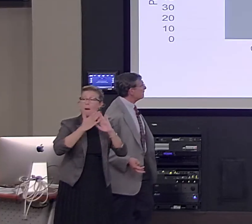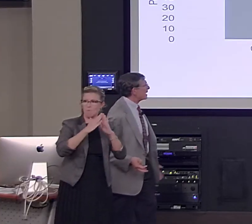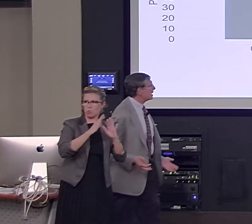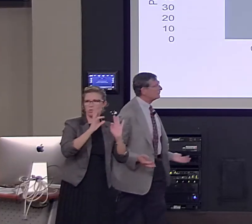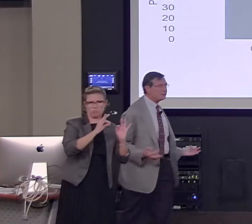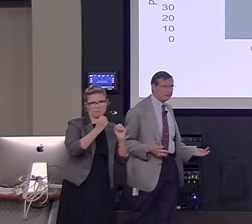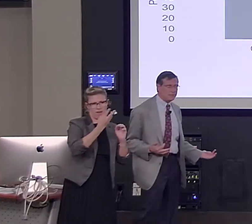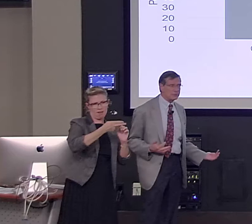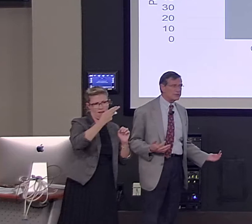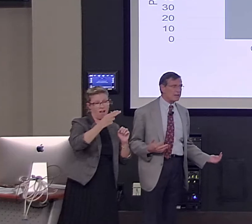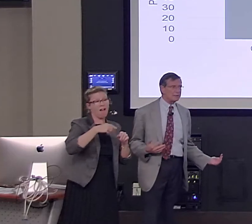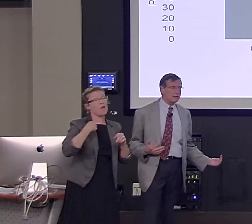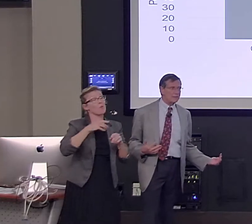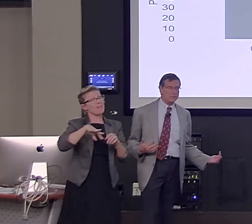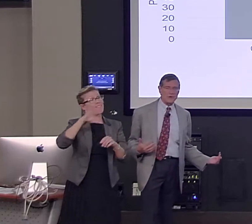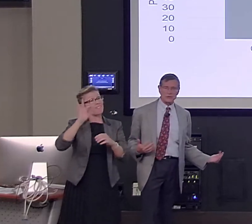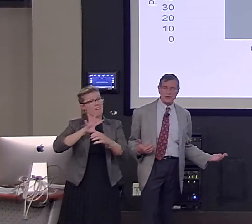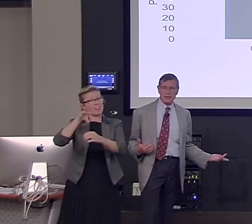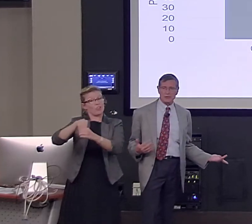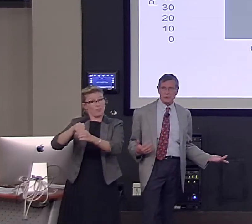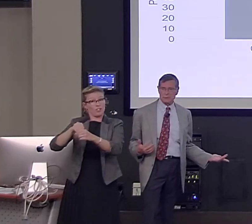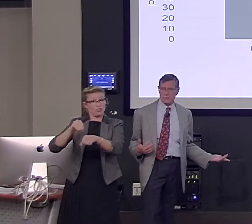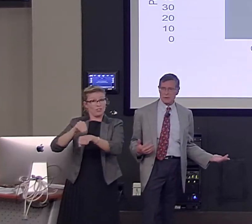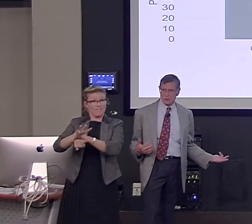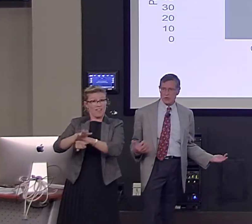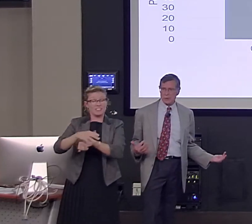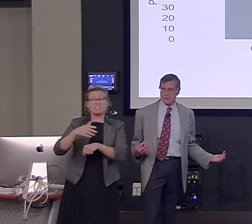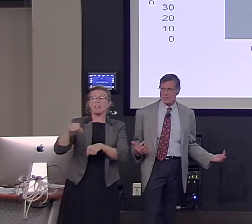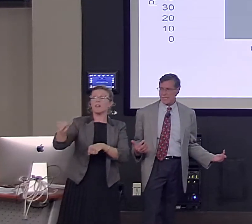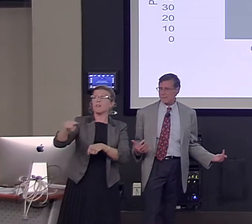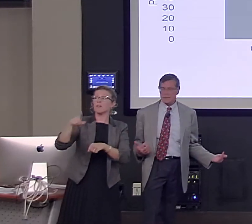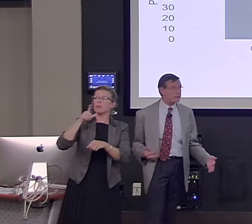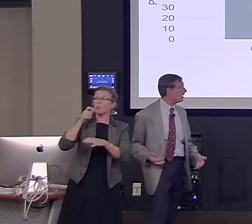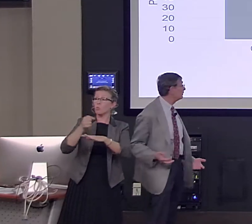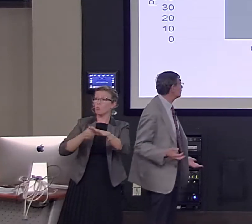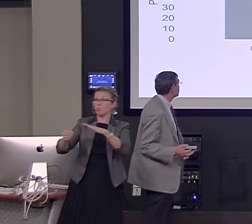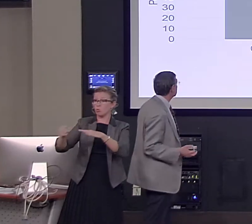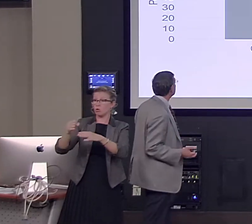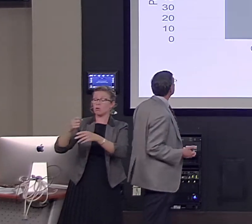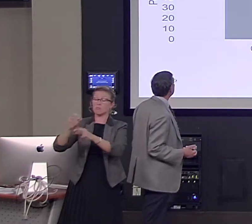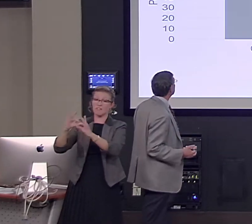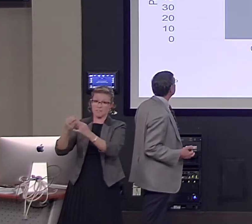That about 50% of the foster care children are showing these confident behaviors.